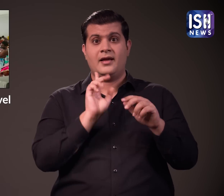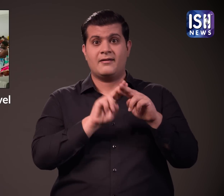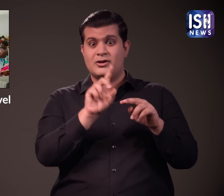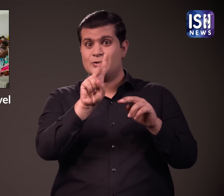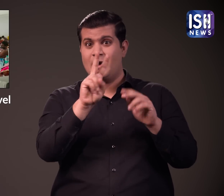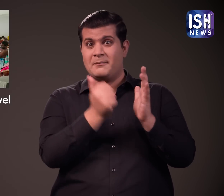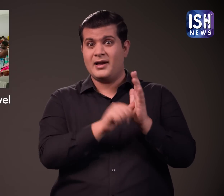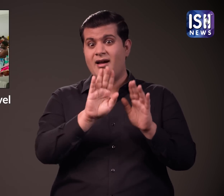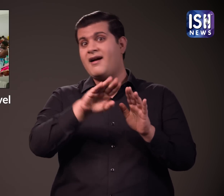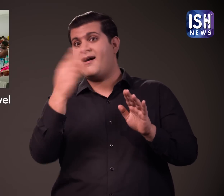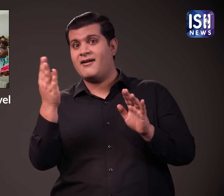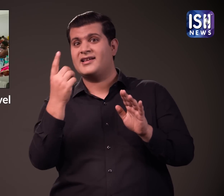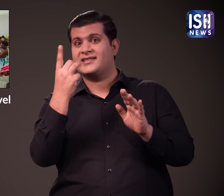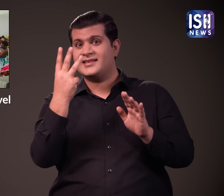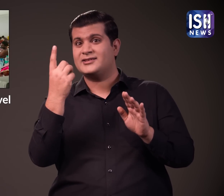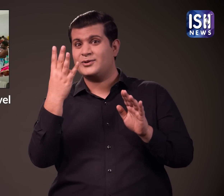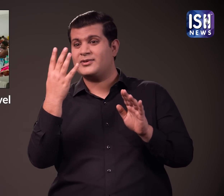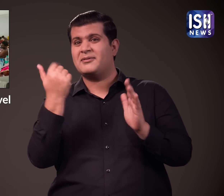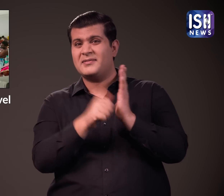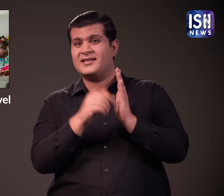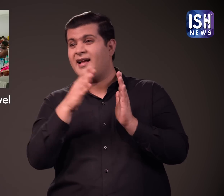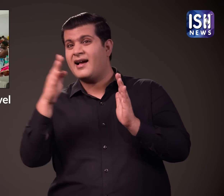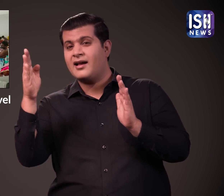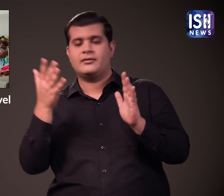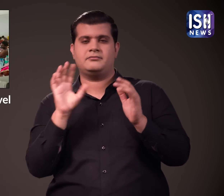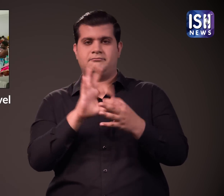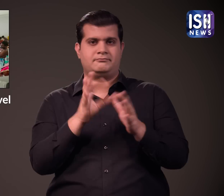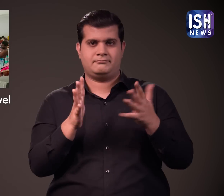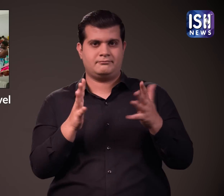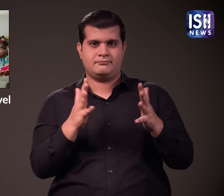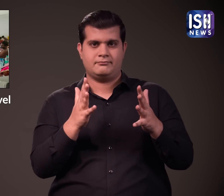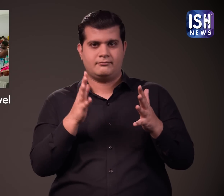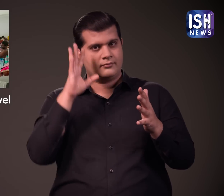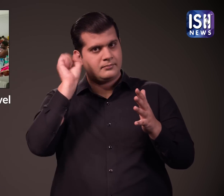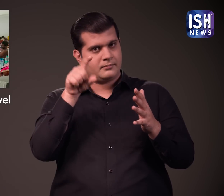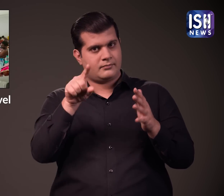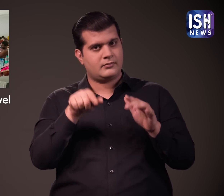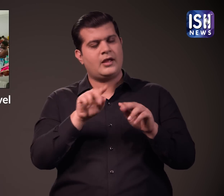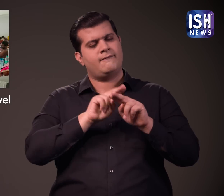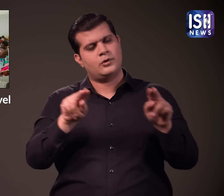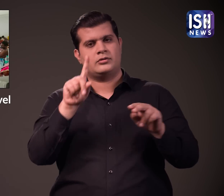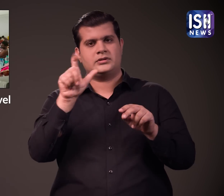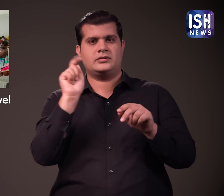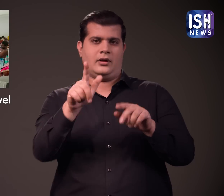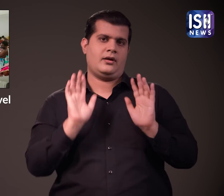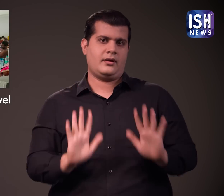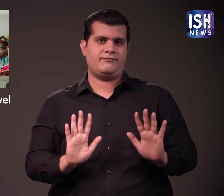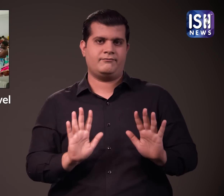The claim can be made only within 12 months of the accident.